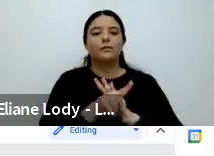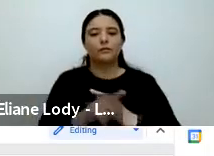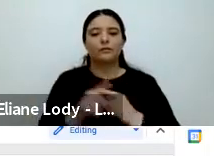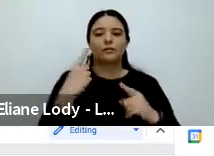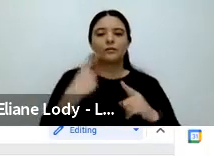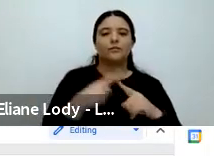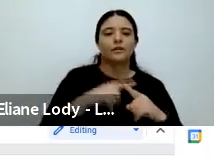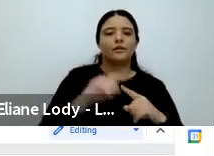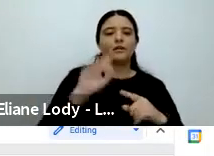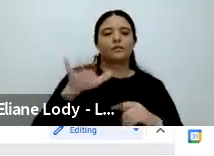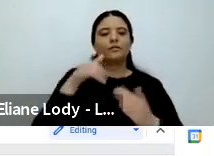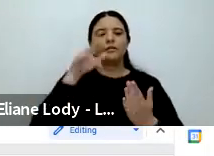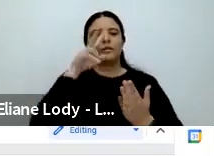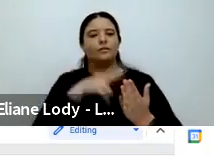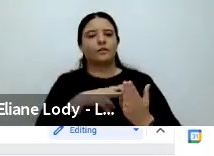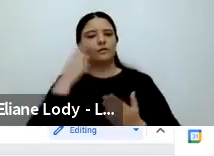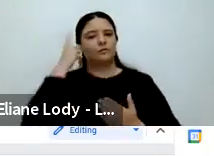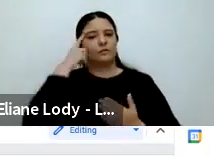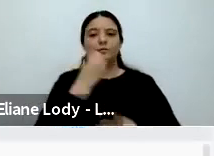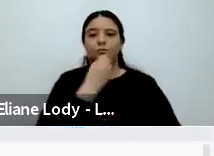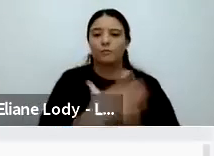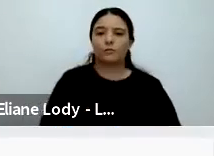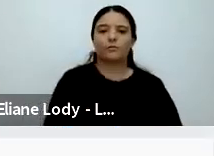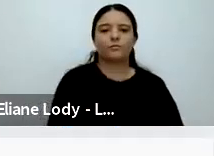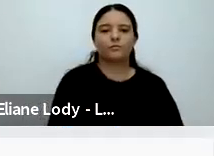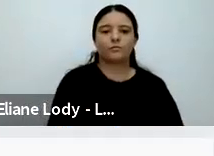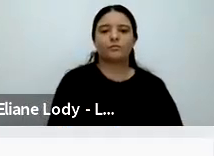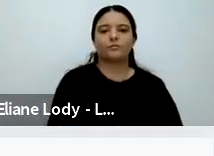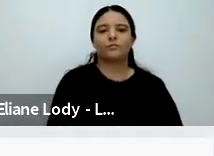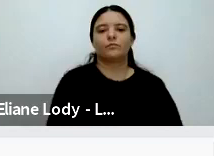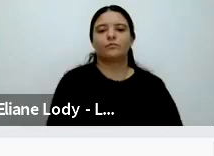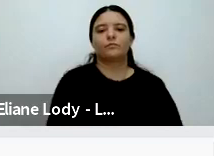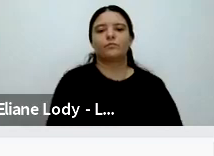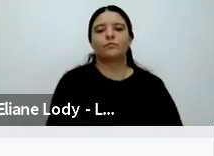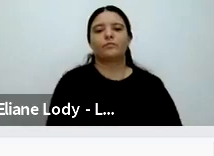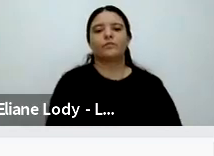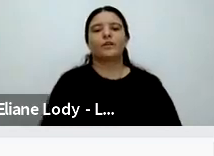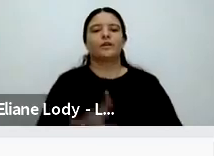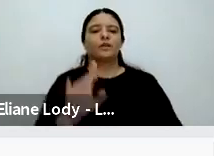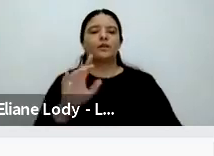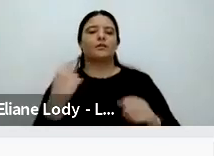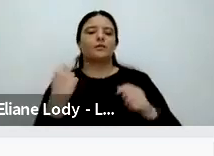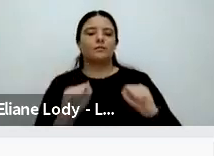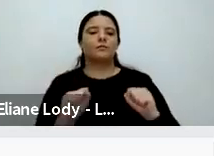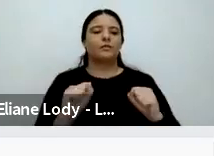much because when I read it I thought. well well, that's it. You could write the exact same. thing thing about the United States, so